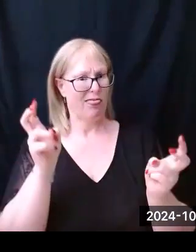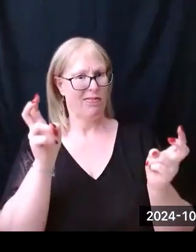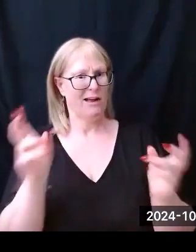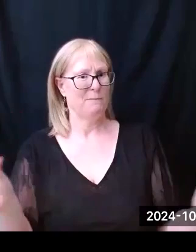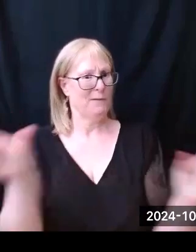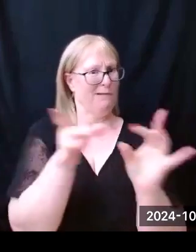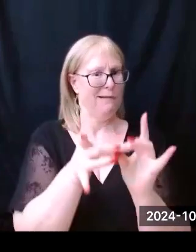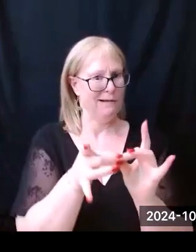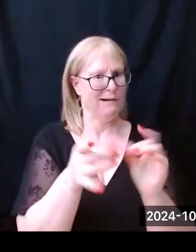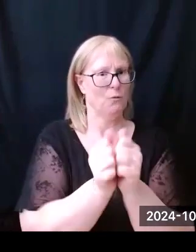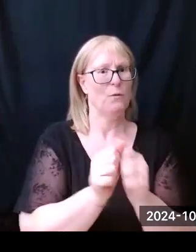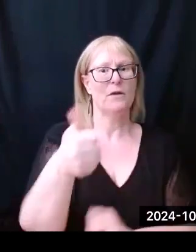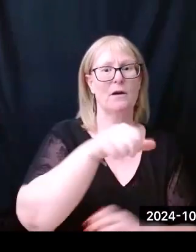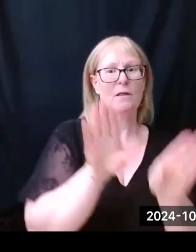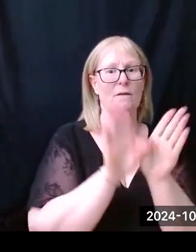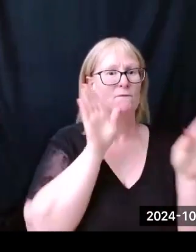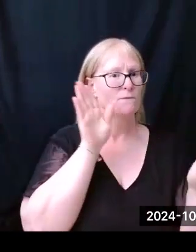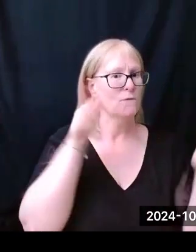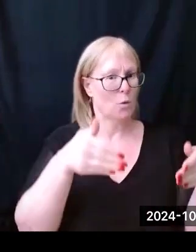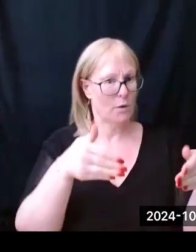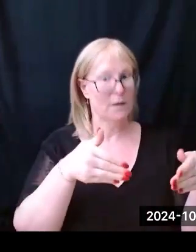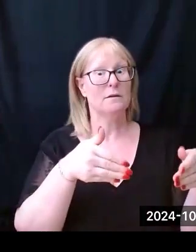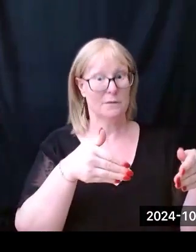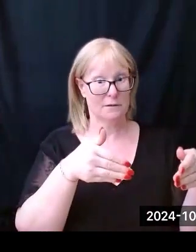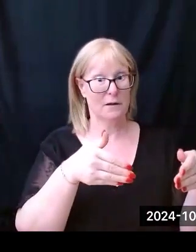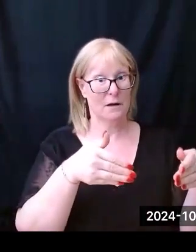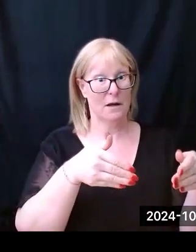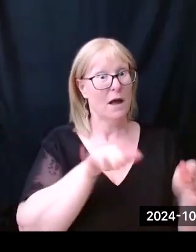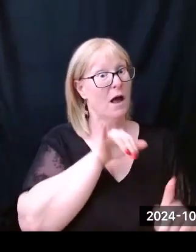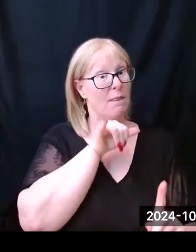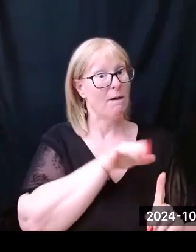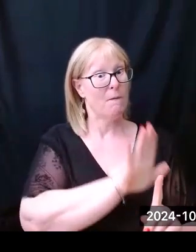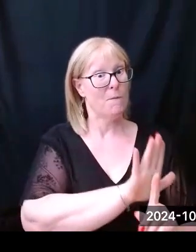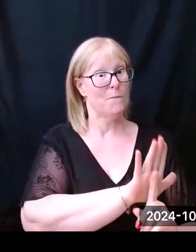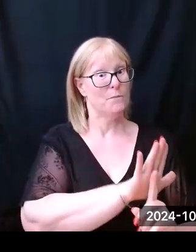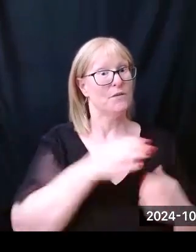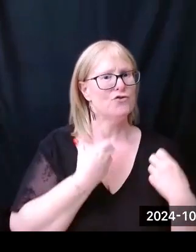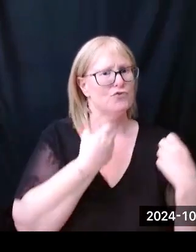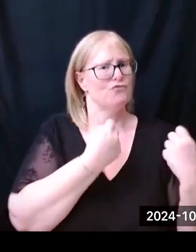area that the department has, and that's one of them is strengthening partnership with